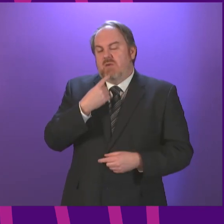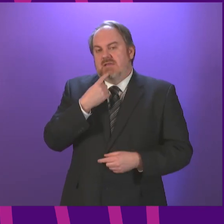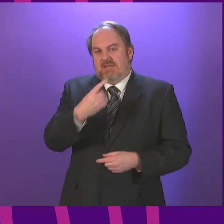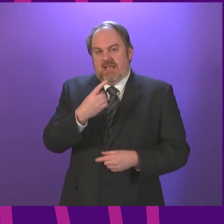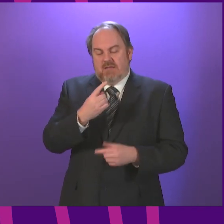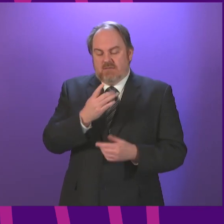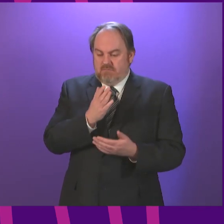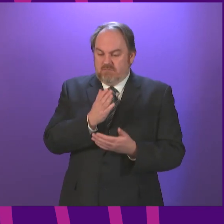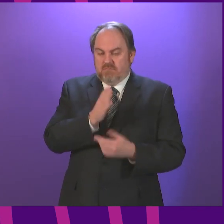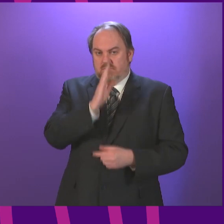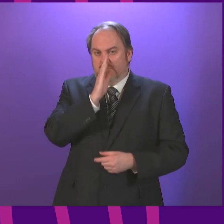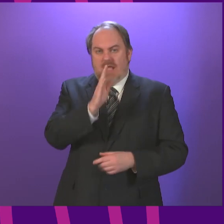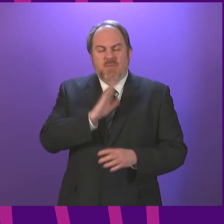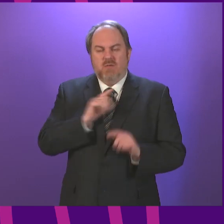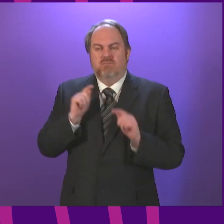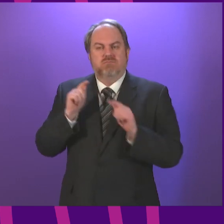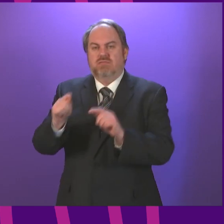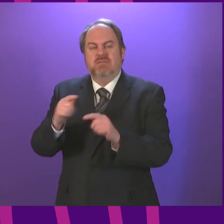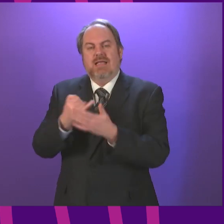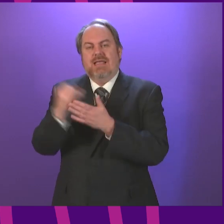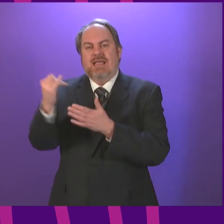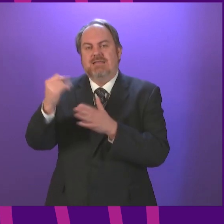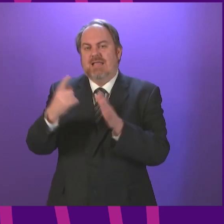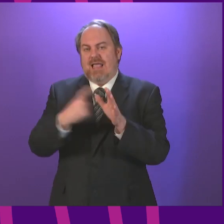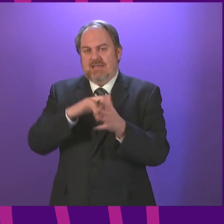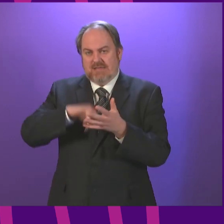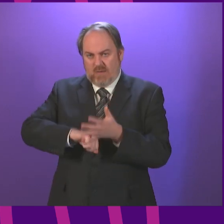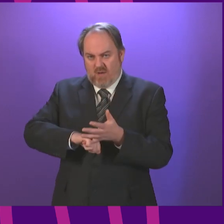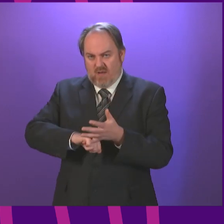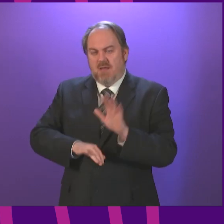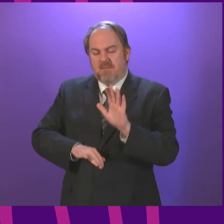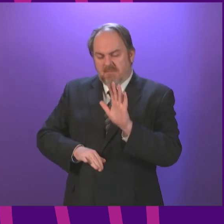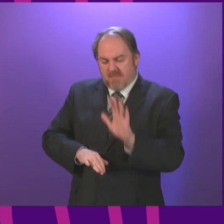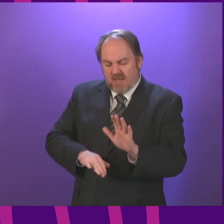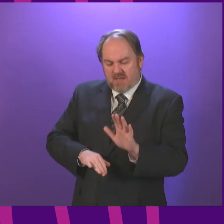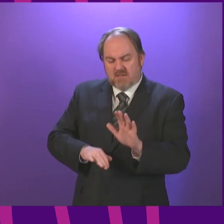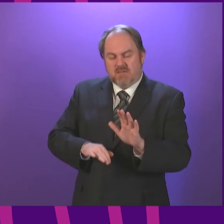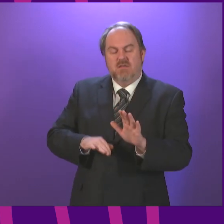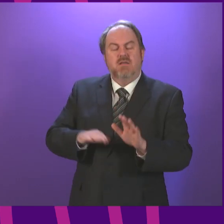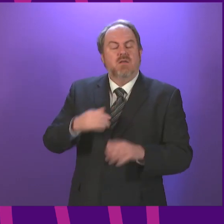any sort of jibe at Anas Sarwar but so that we recognise the full extent of the Covid